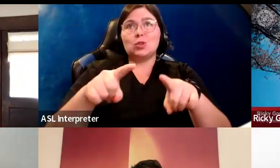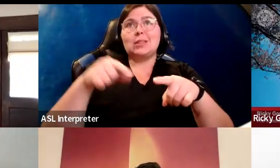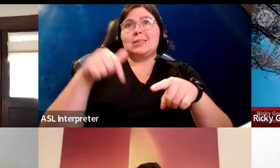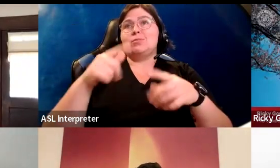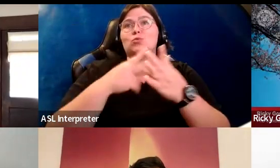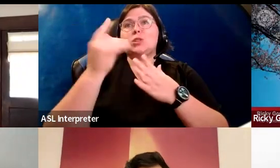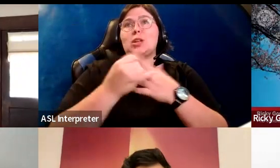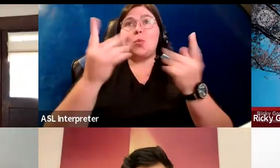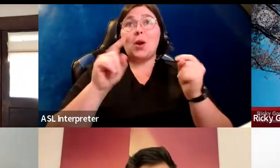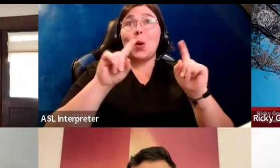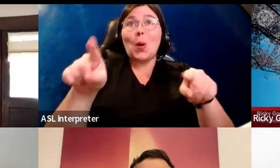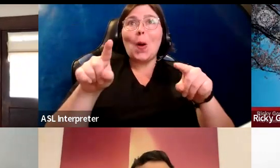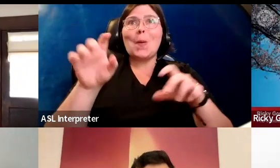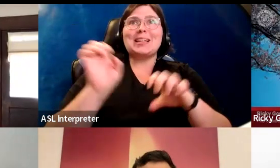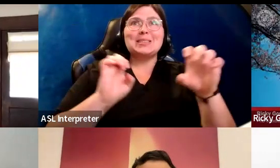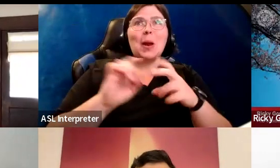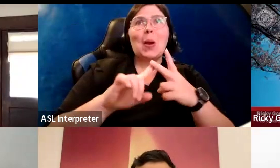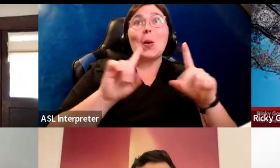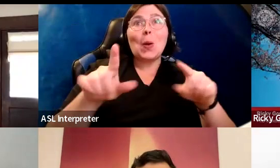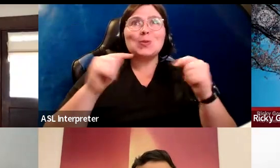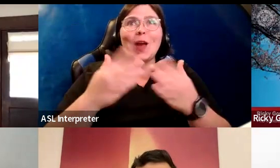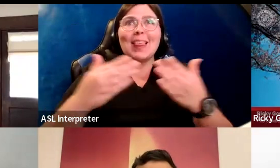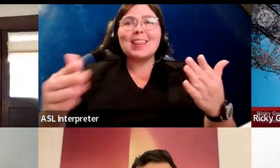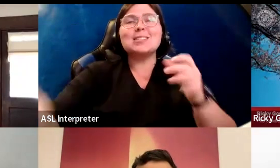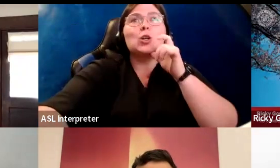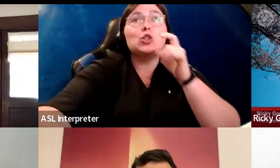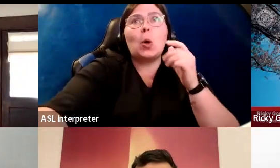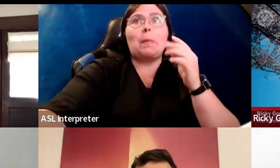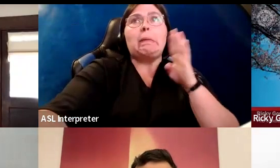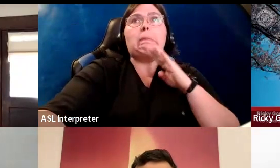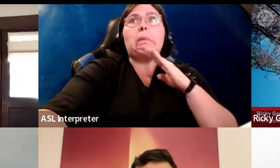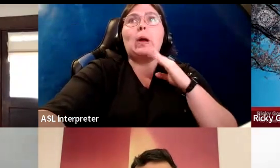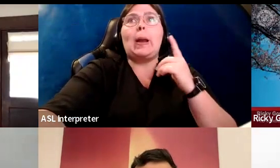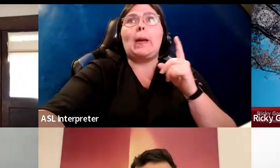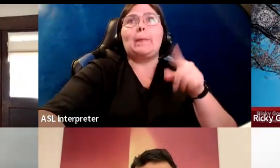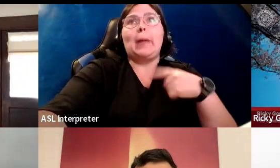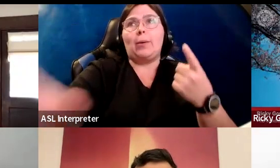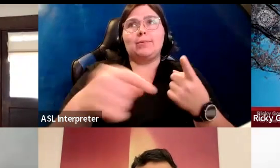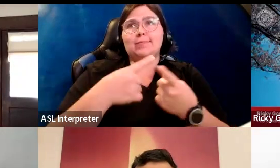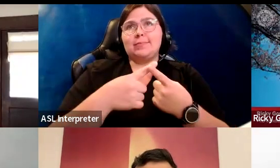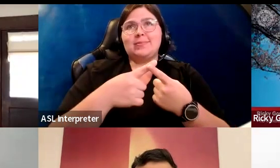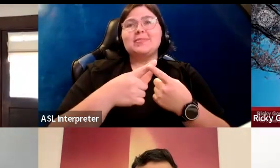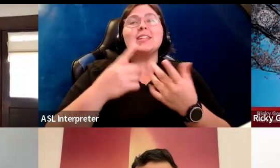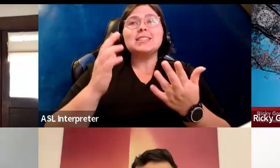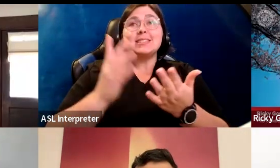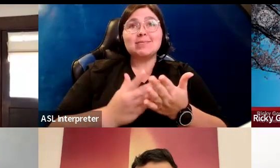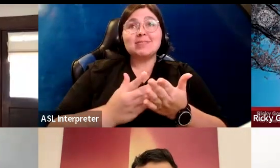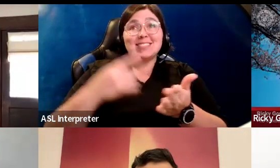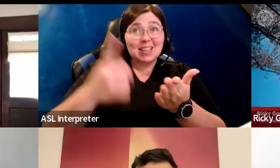go experiment. Go, try things out. Don't be too worried. There occasionally are, of course, bad consequences,